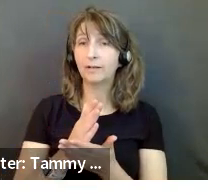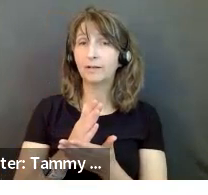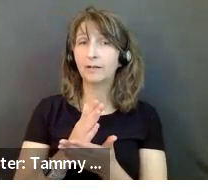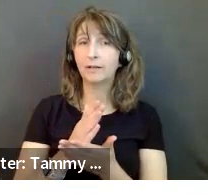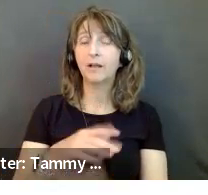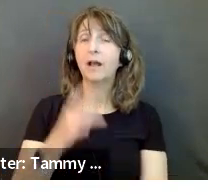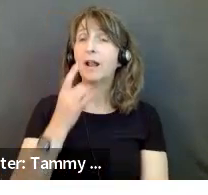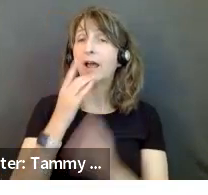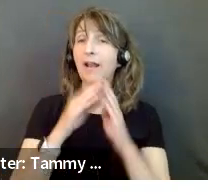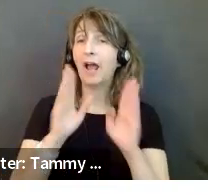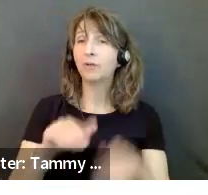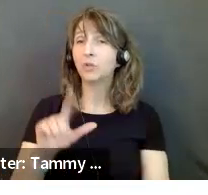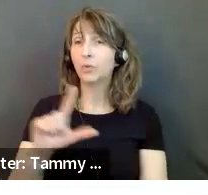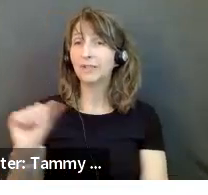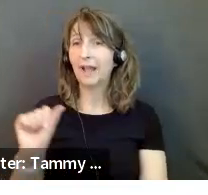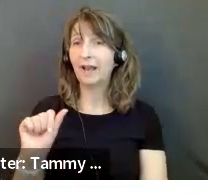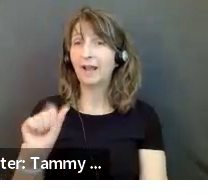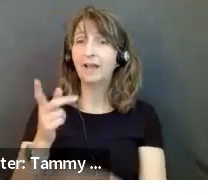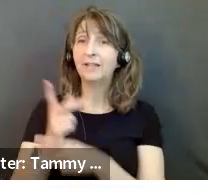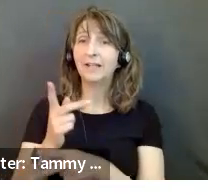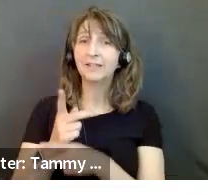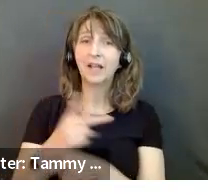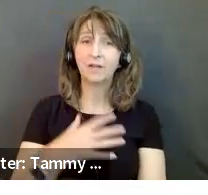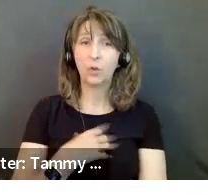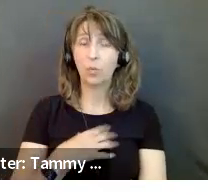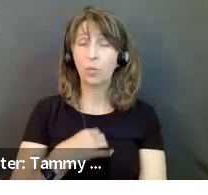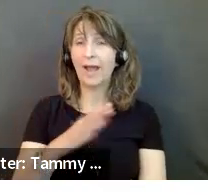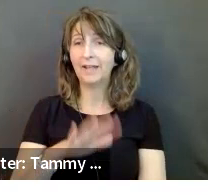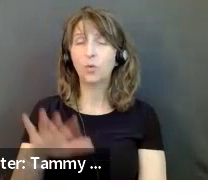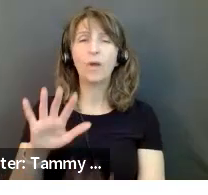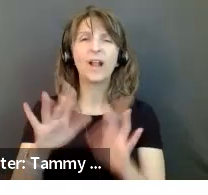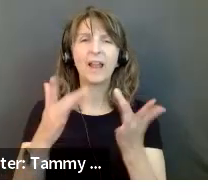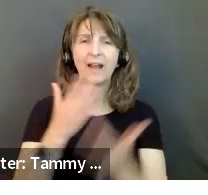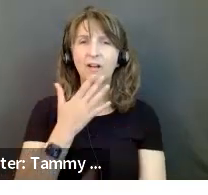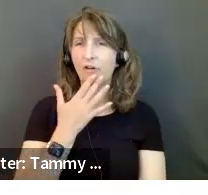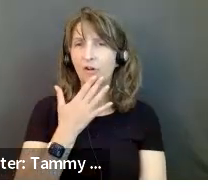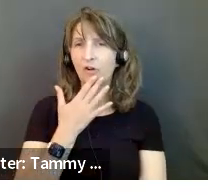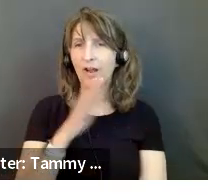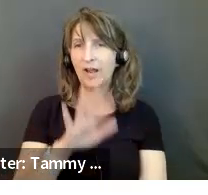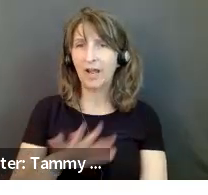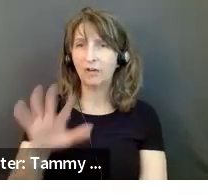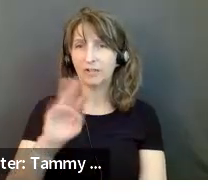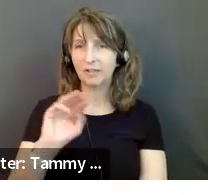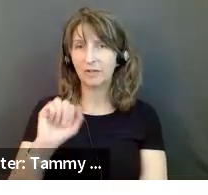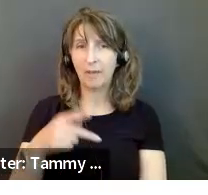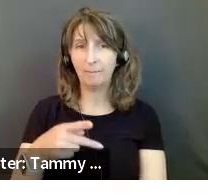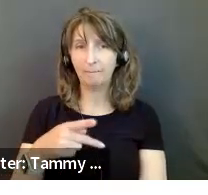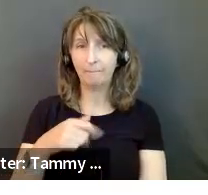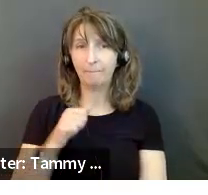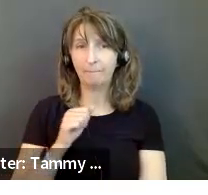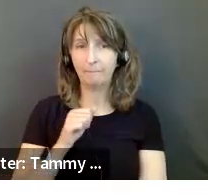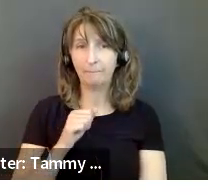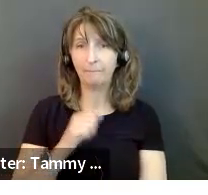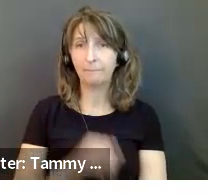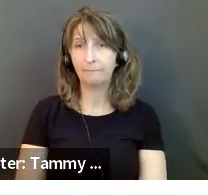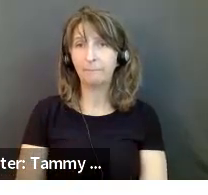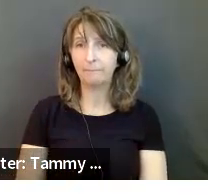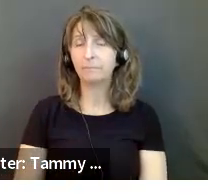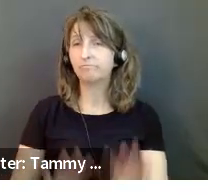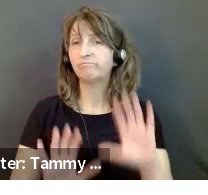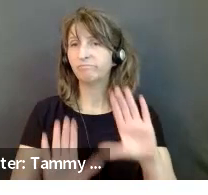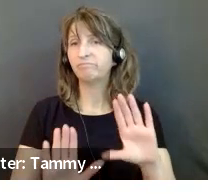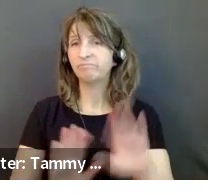White or light colored, areas of this map shown, on the screen now.